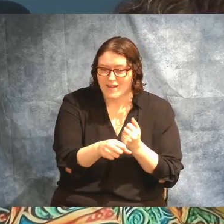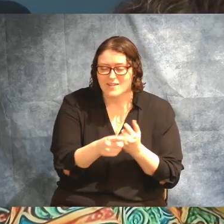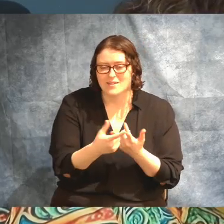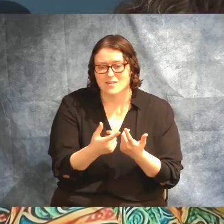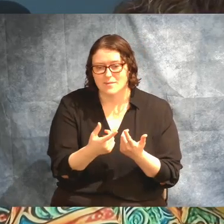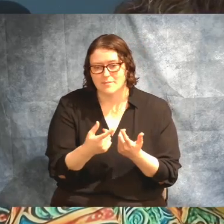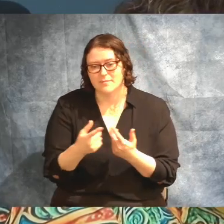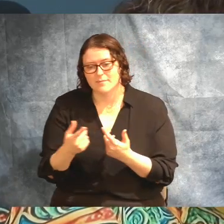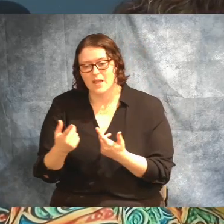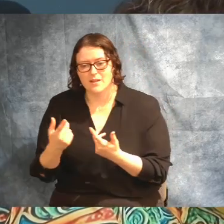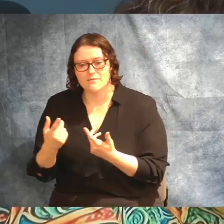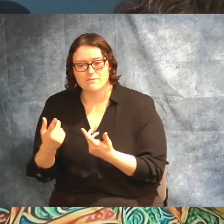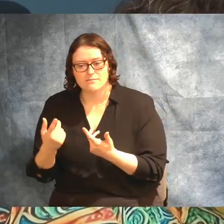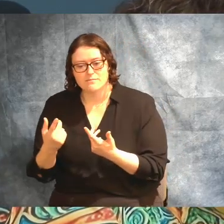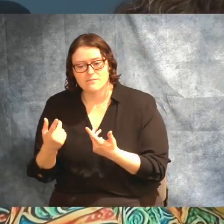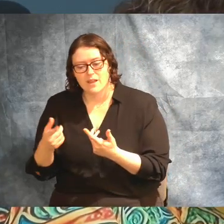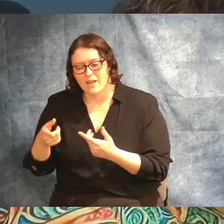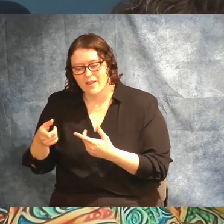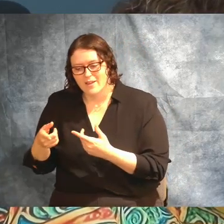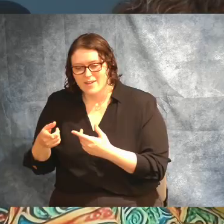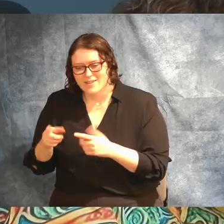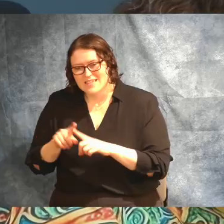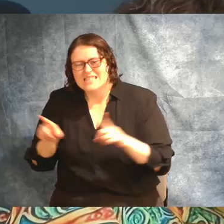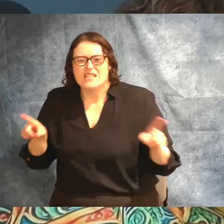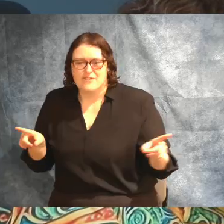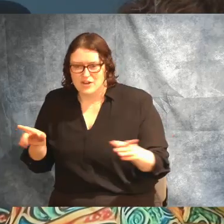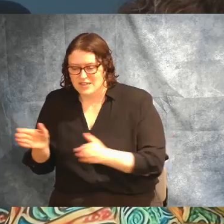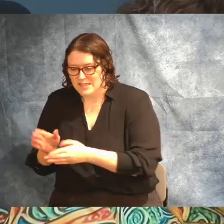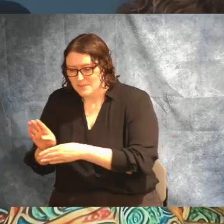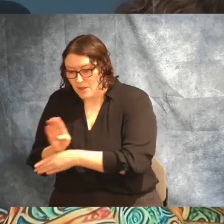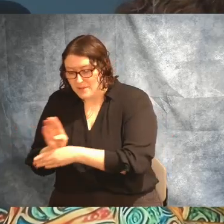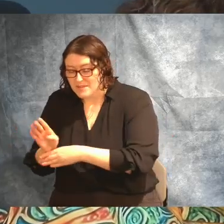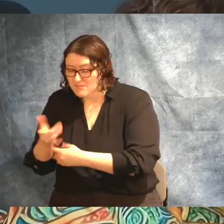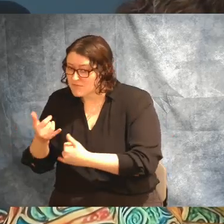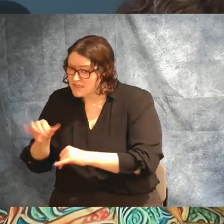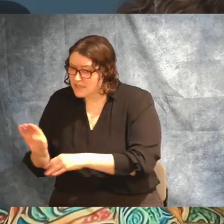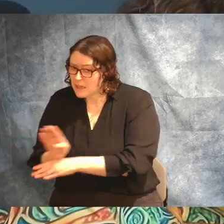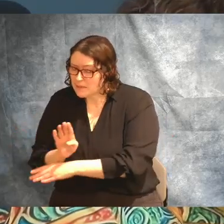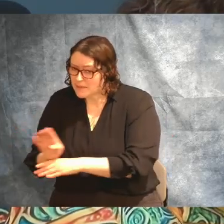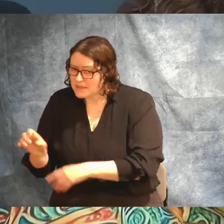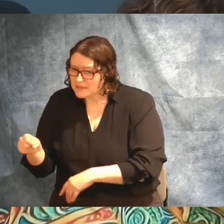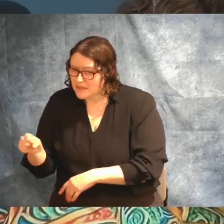just want to say we have a business because small businesses are business. They have to pay taxes.